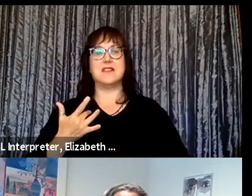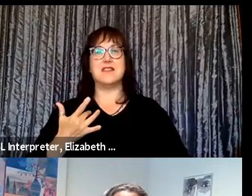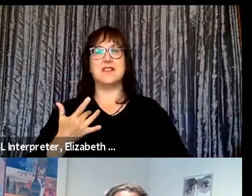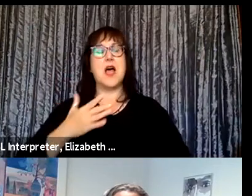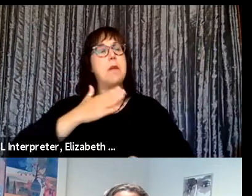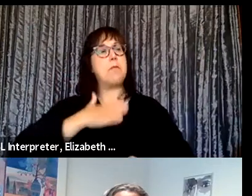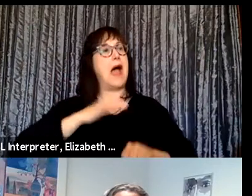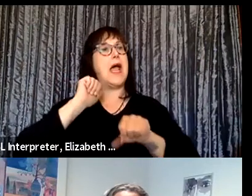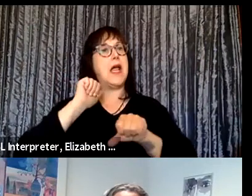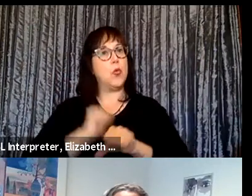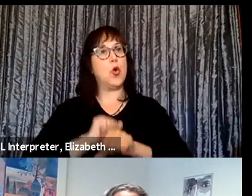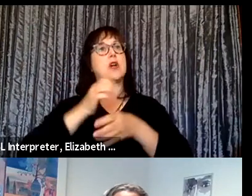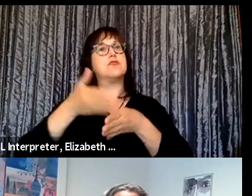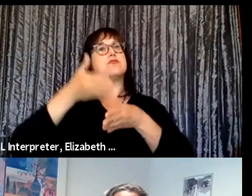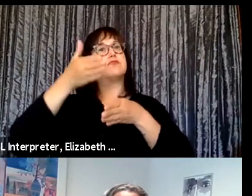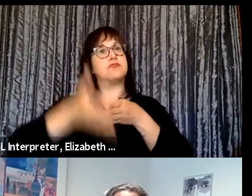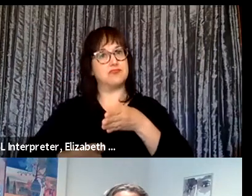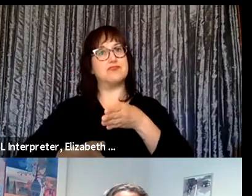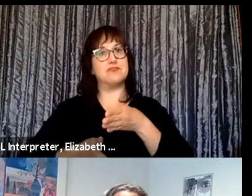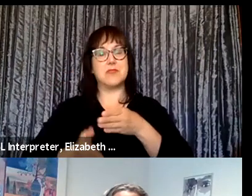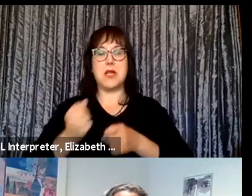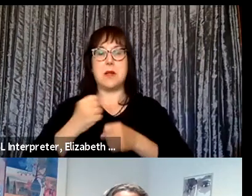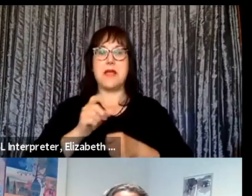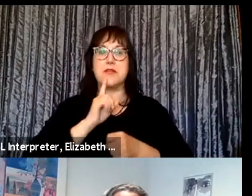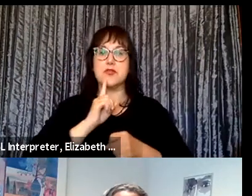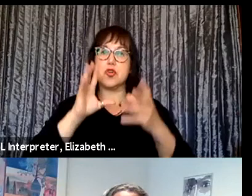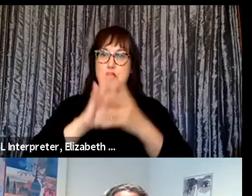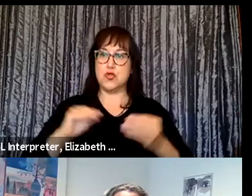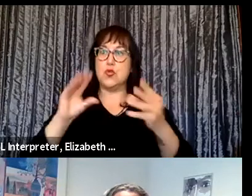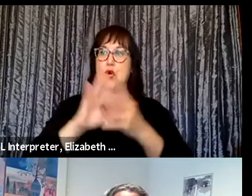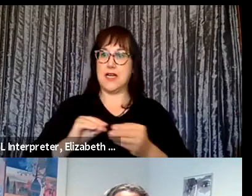in terms of ensuring that the story is as accurate